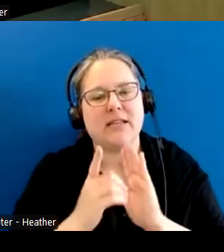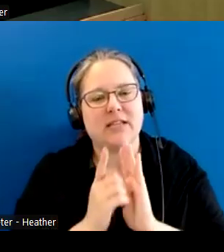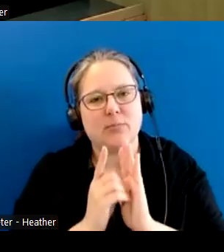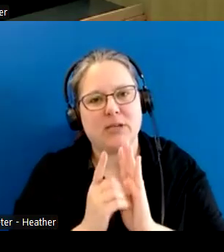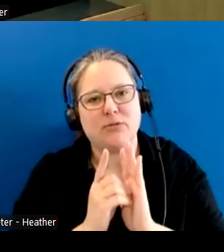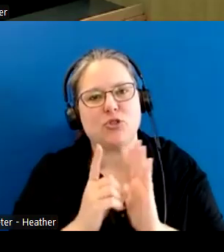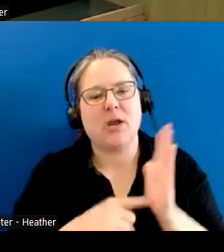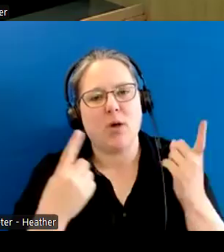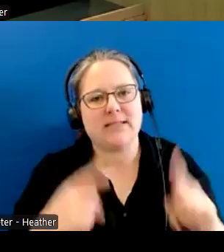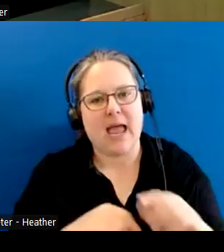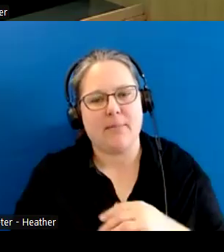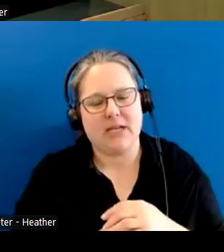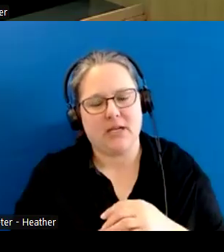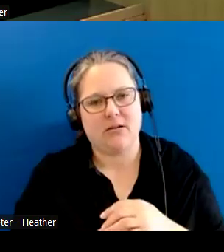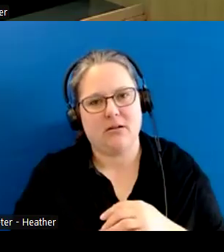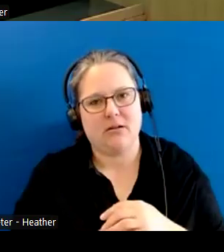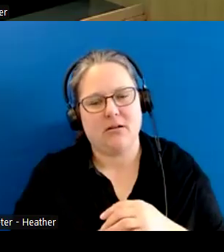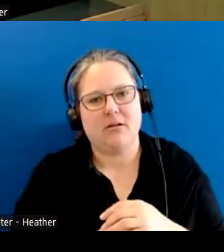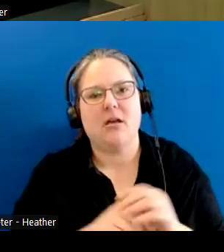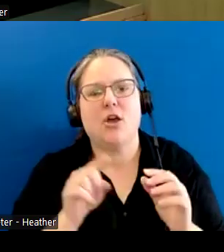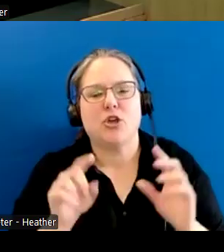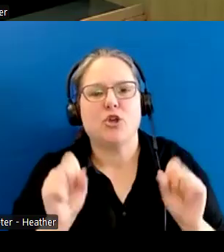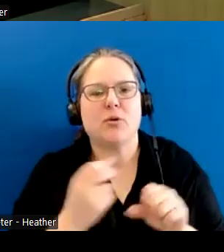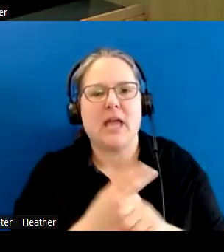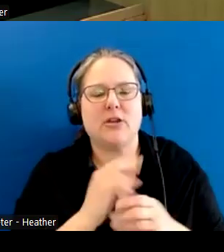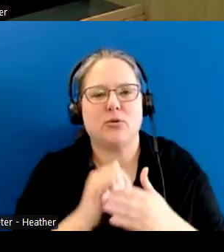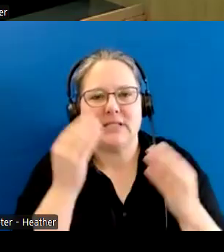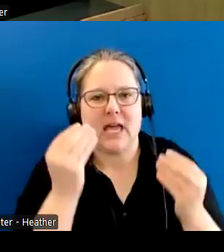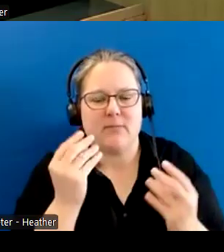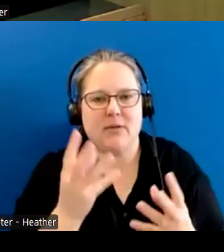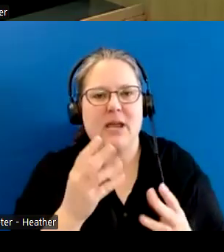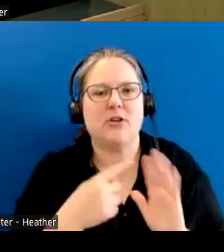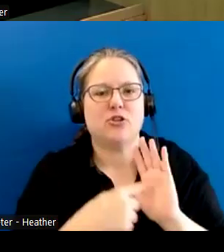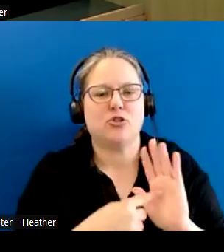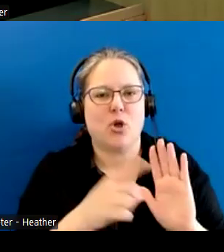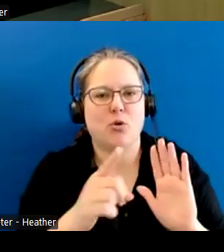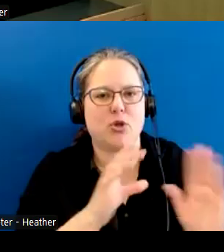demonstrate what's happening like you know and you can take that data to your congress person or to